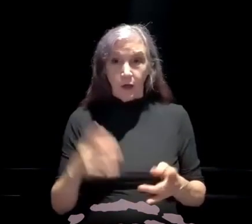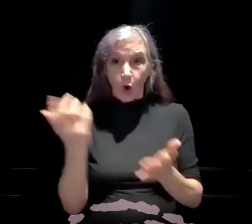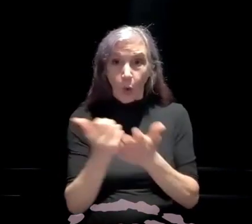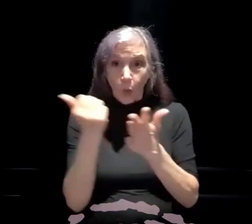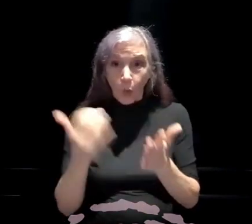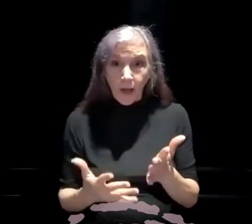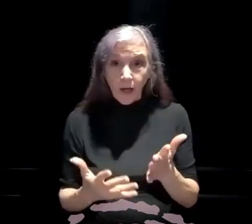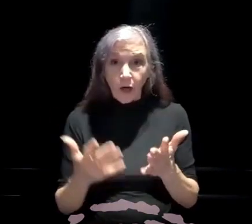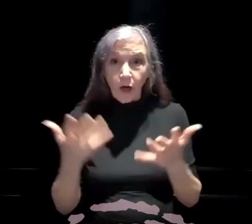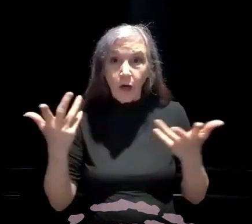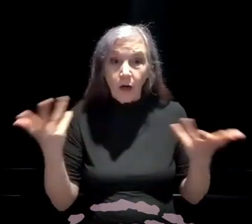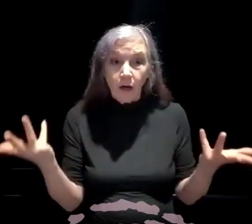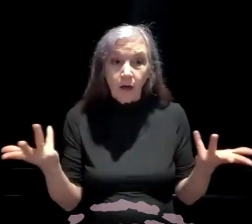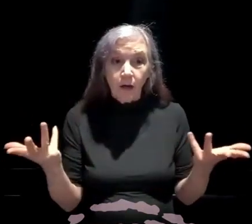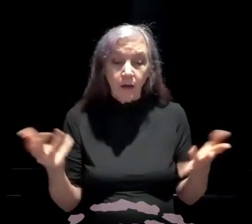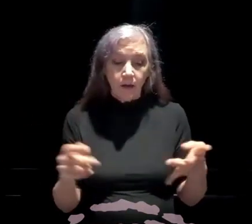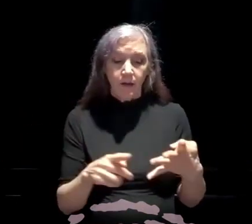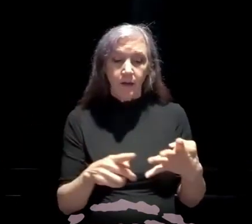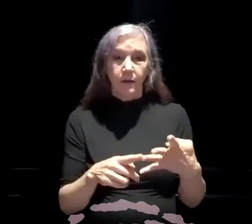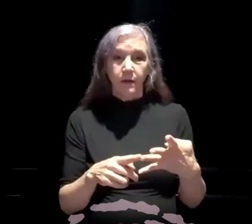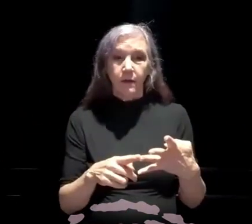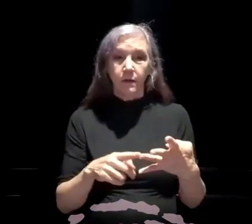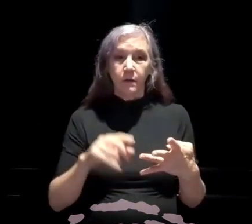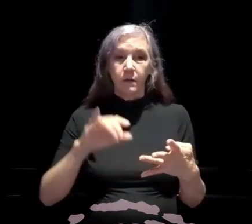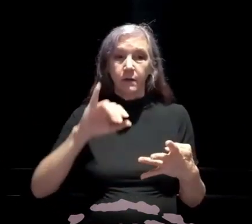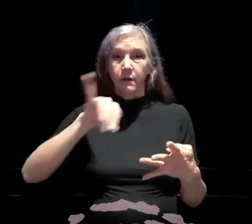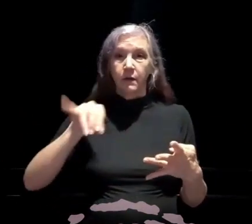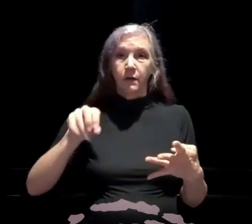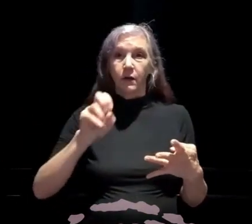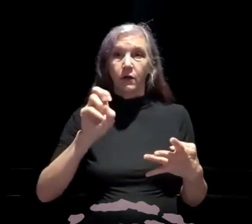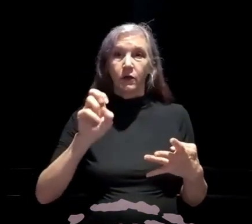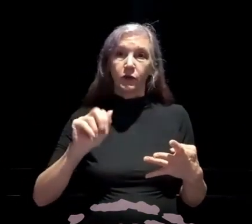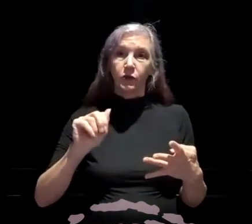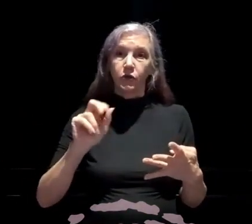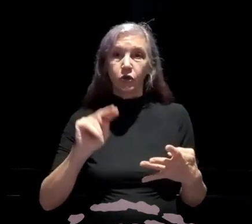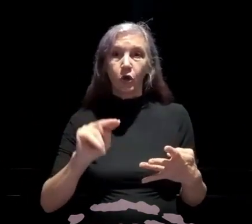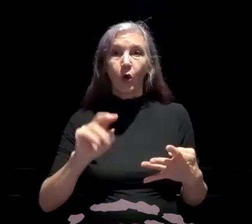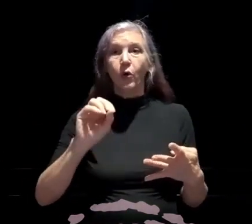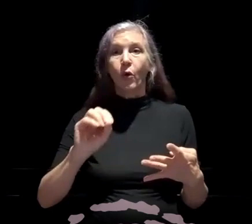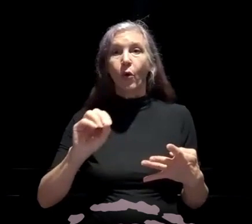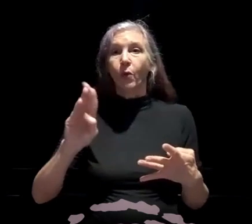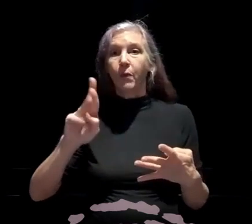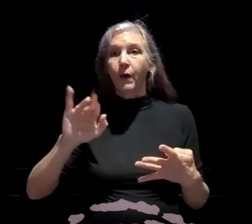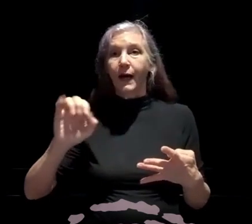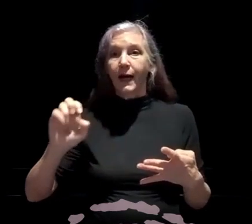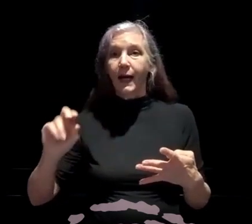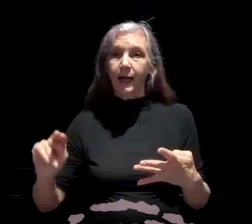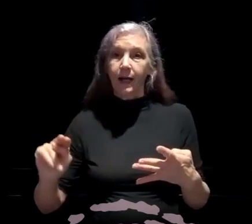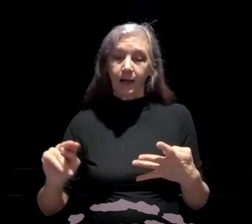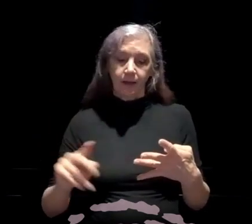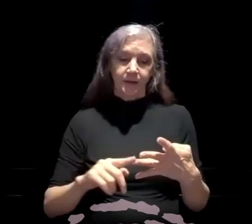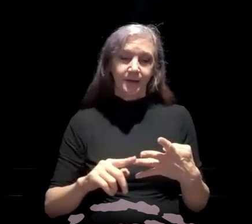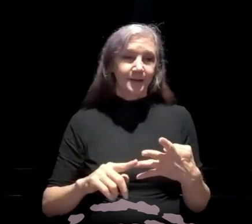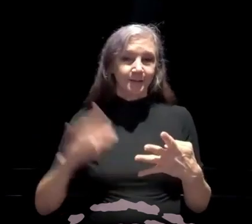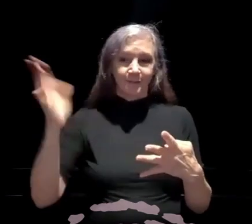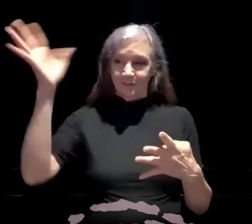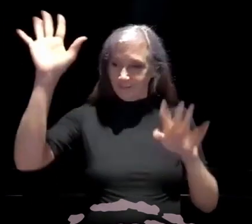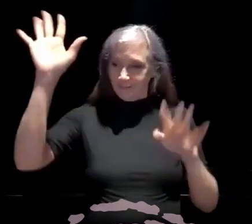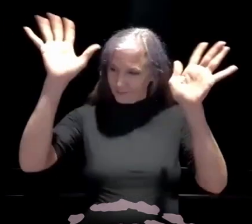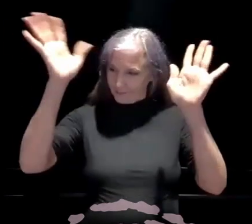And our winner for that is Joel O'brien! And.